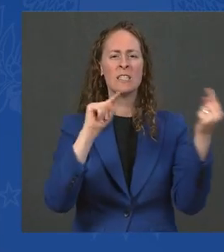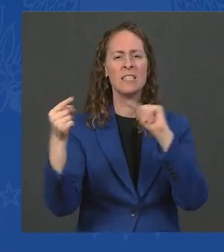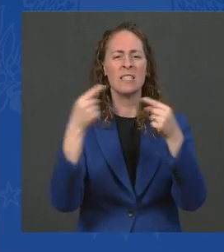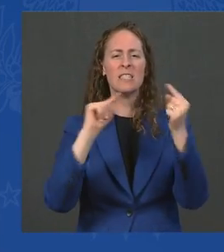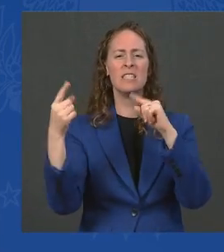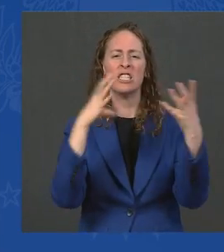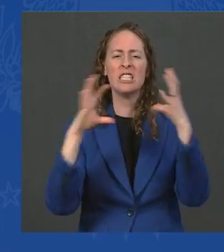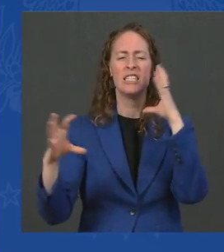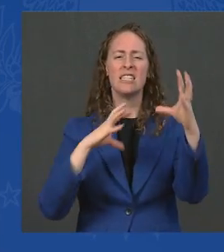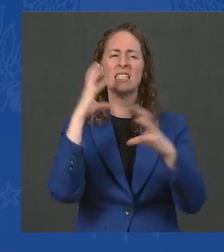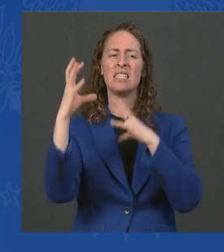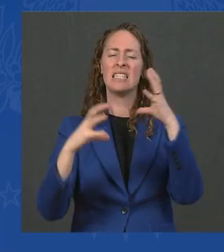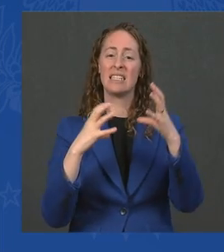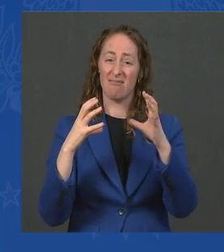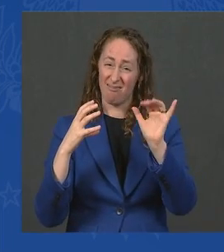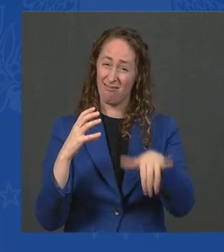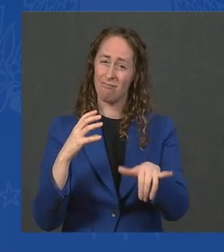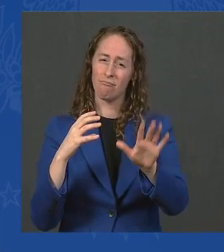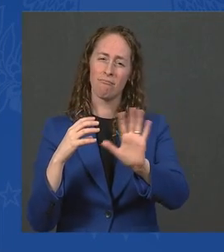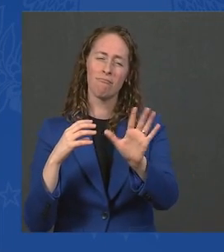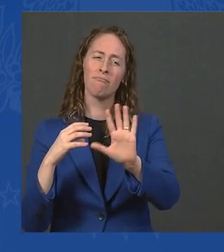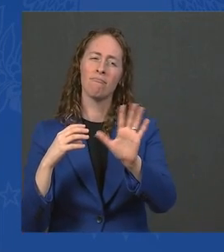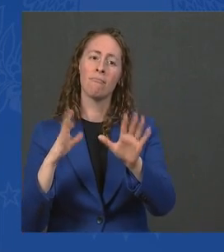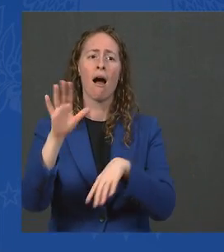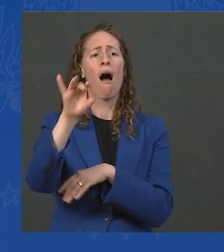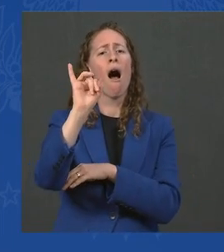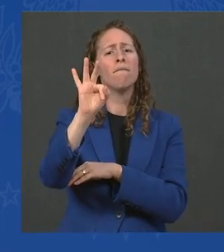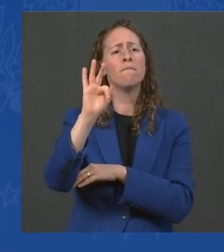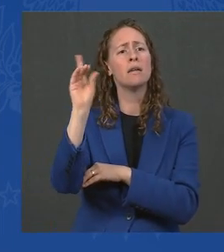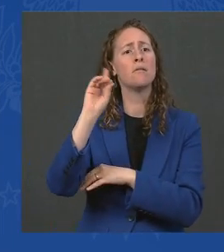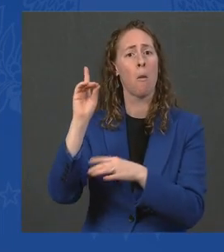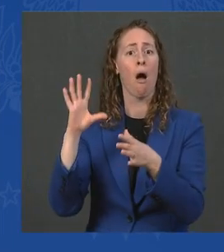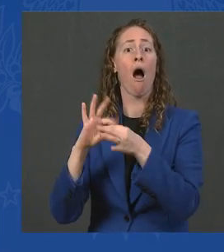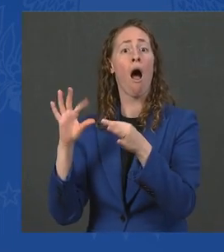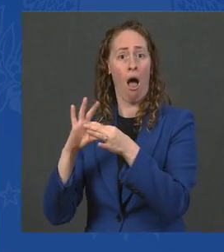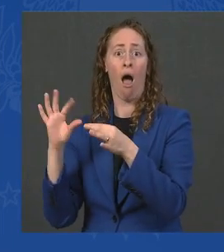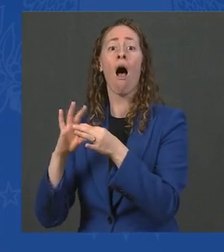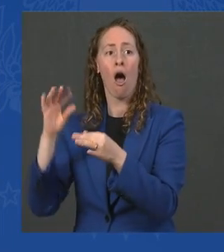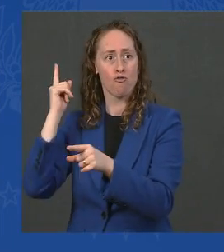If the -- if a Democrat says "right," everybody says "left." If a Democrat says "left," they say "right."